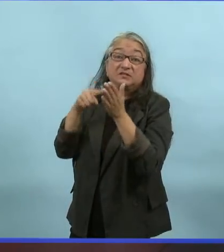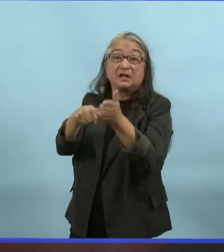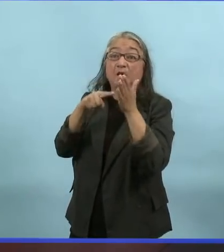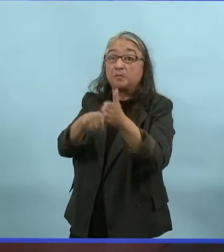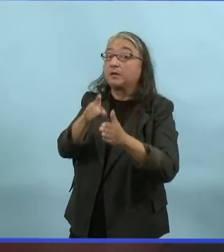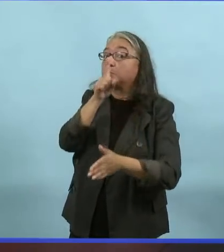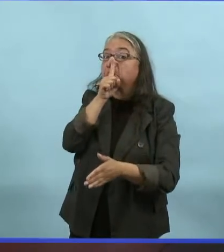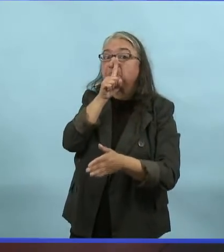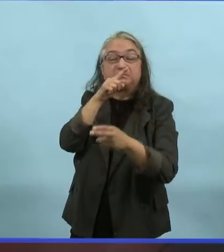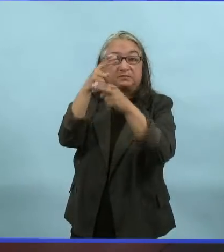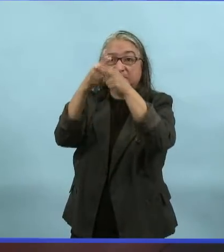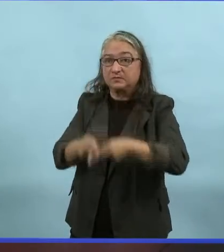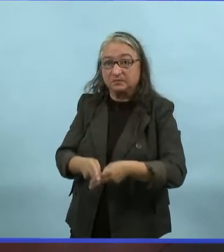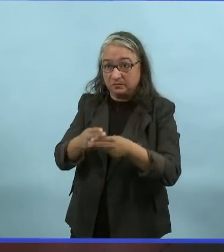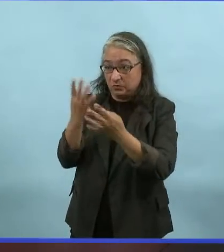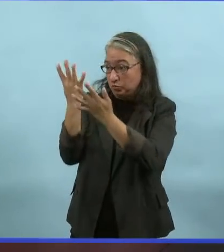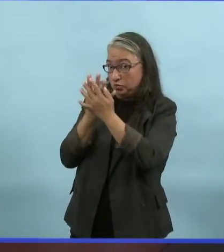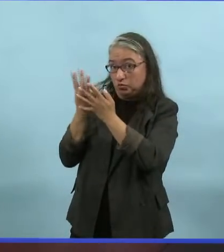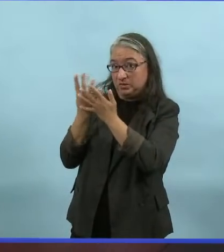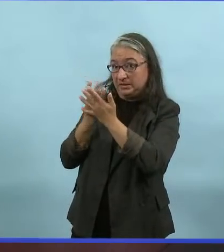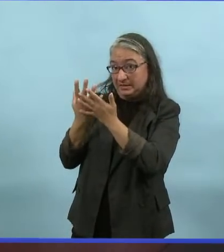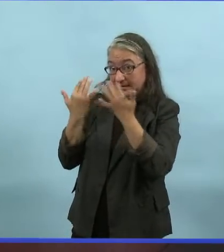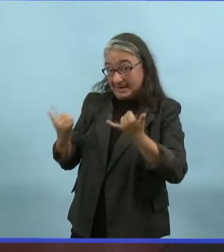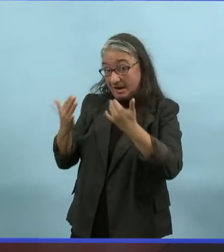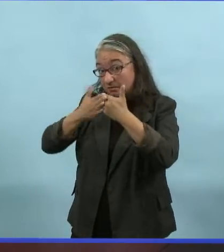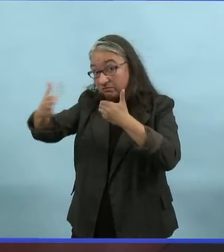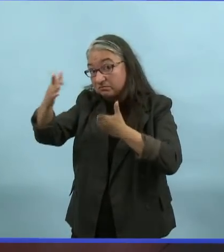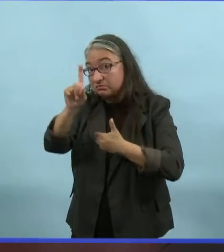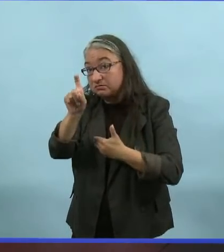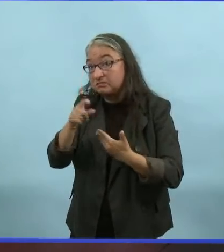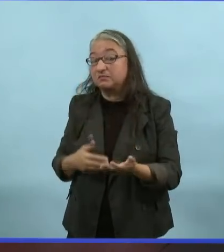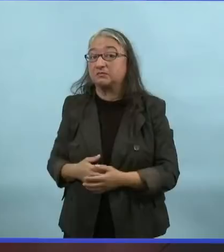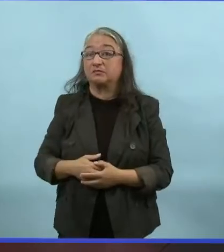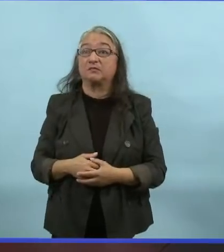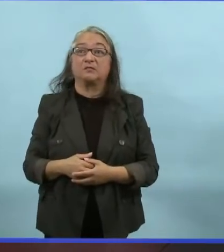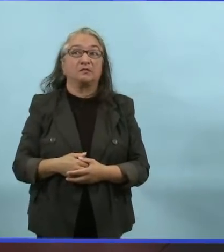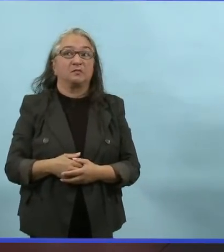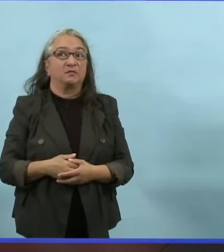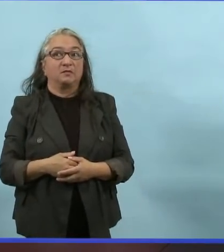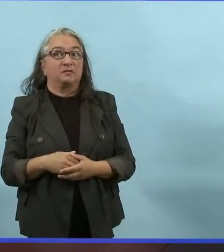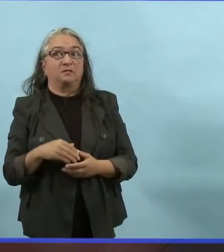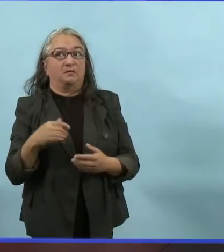yeah so we're on that way i don't i don't believe we we have that ability to screen them all right